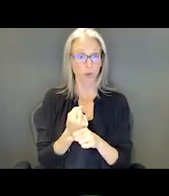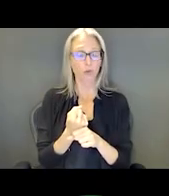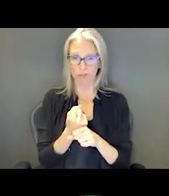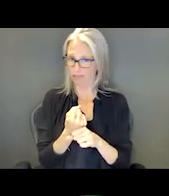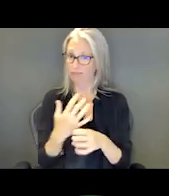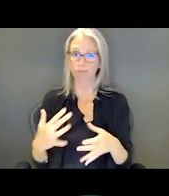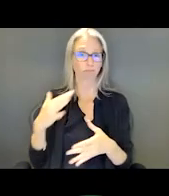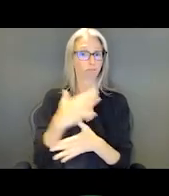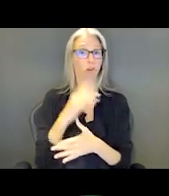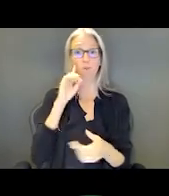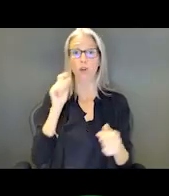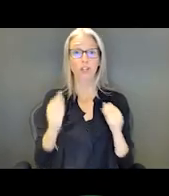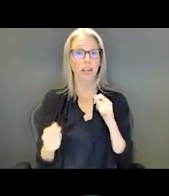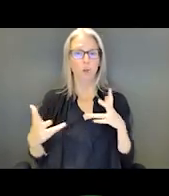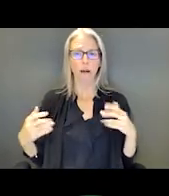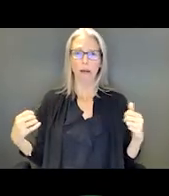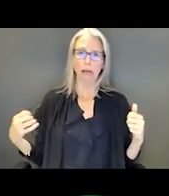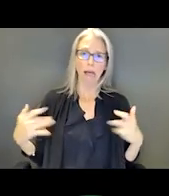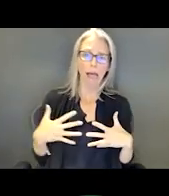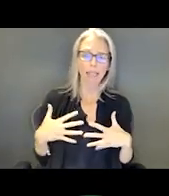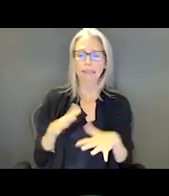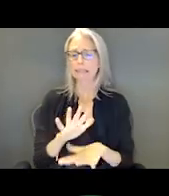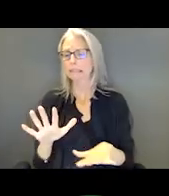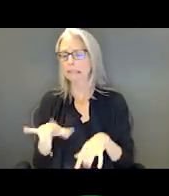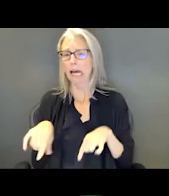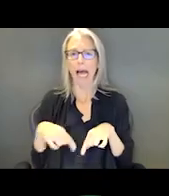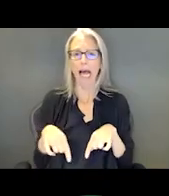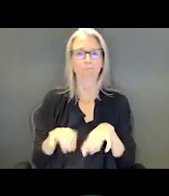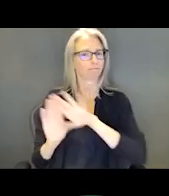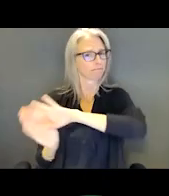the work that you're doing and encourage you to see that you have a really major part in and valuable part in the progress of developments in our national and provincial parks. Thanks, illness. That's great. Thanks for your help. Thanks for accepting me when I